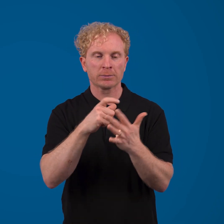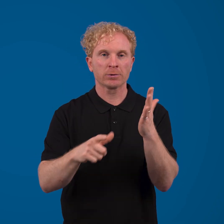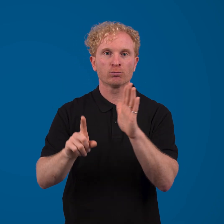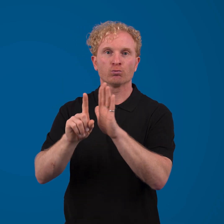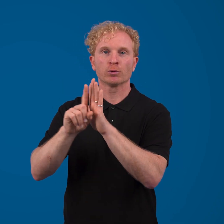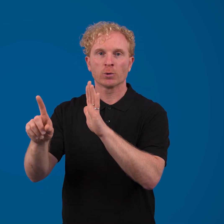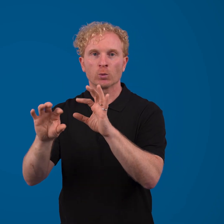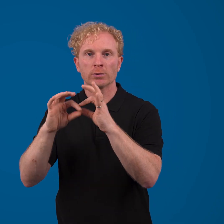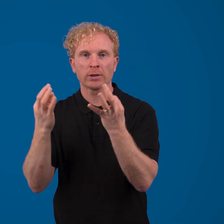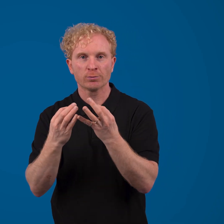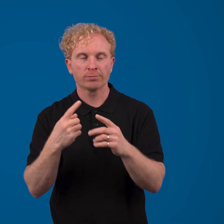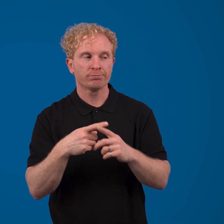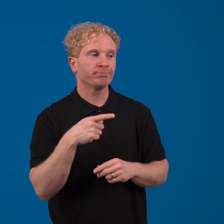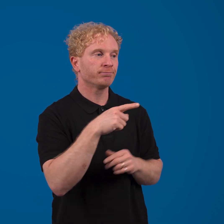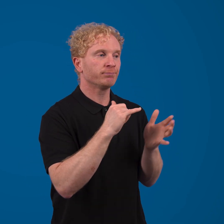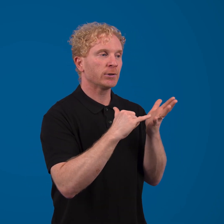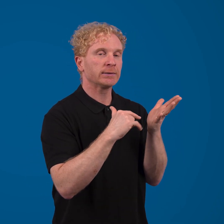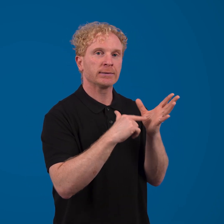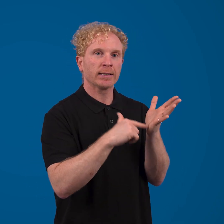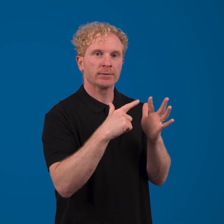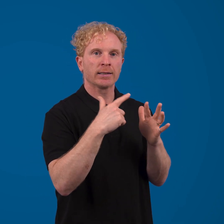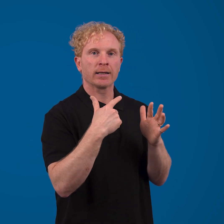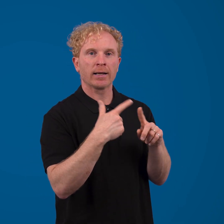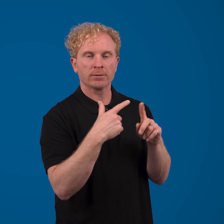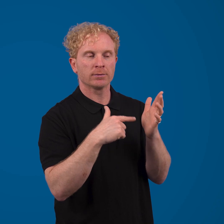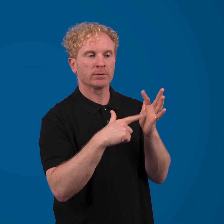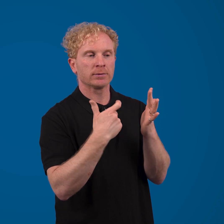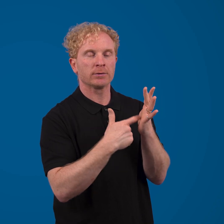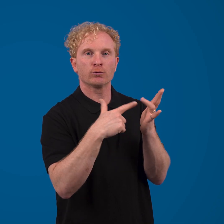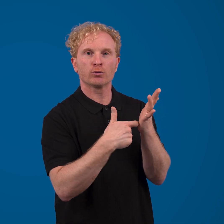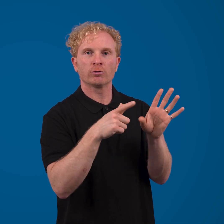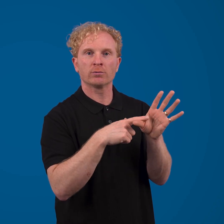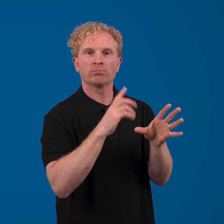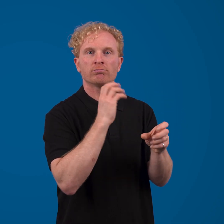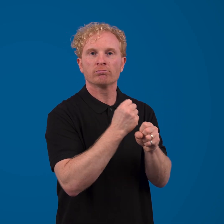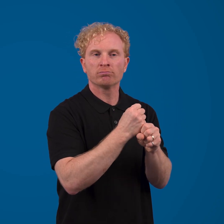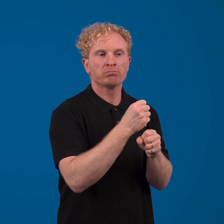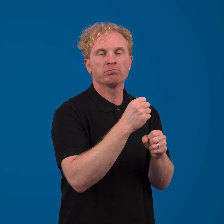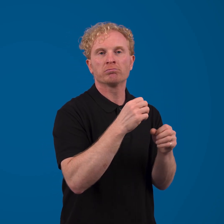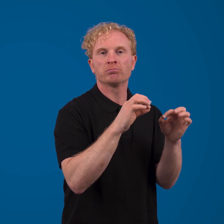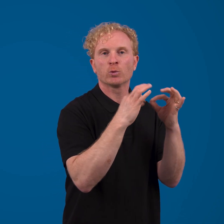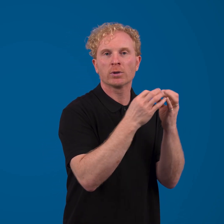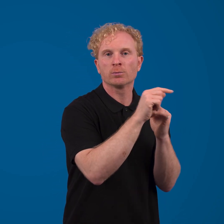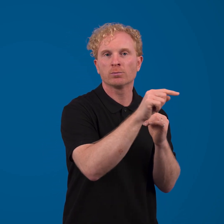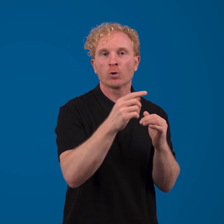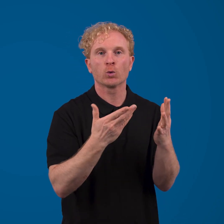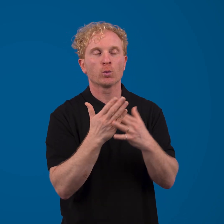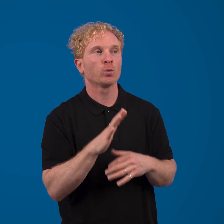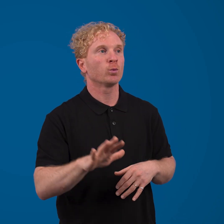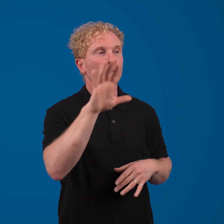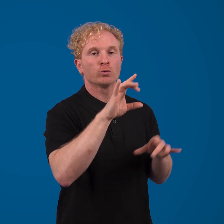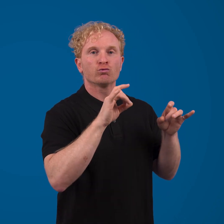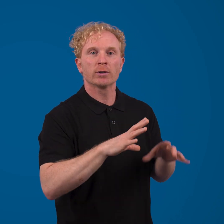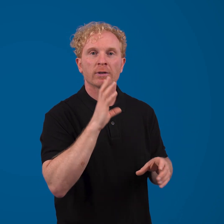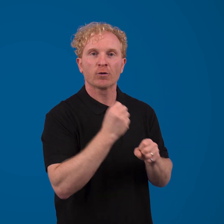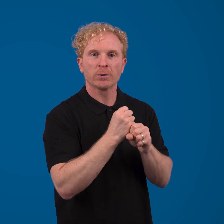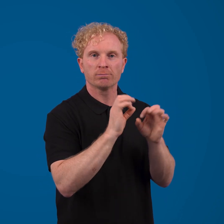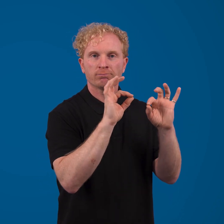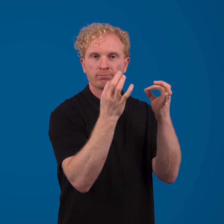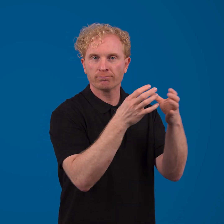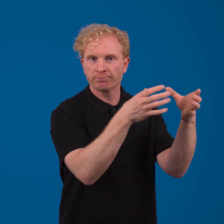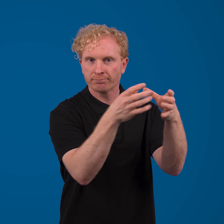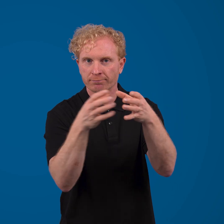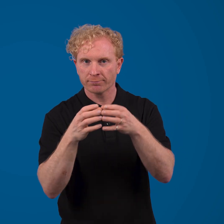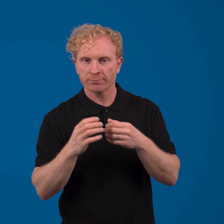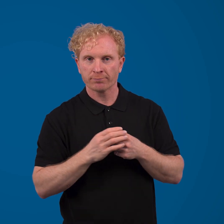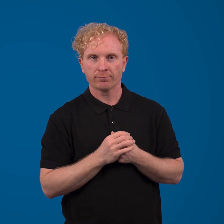Disability Representative Organisations, state and territory officials, and across Australian Government agencies.